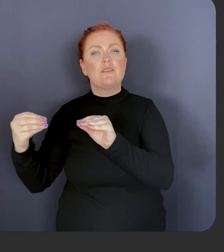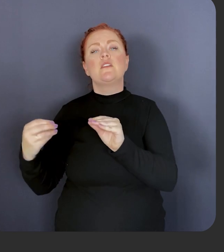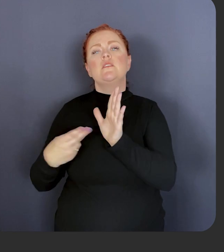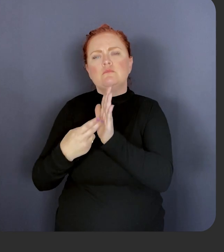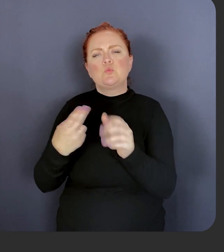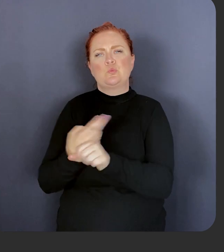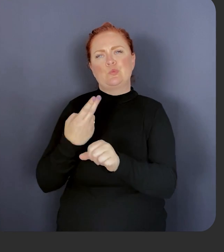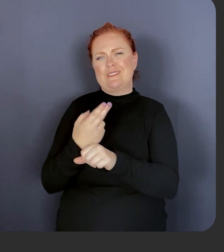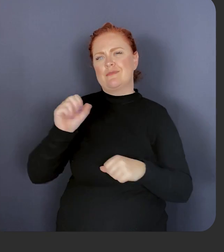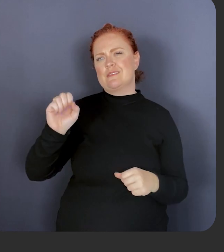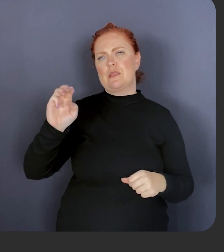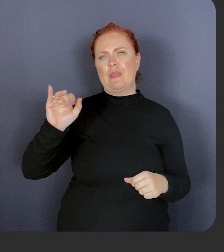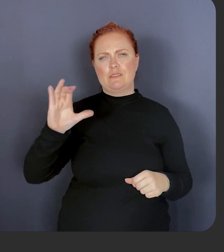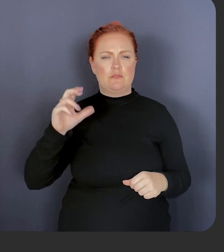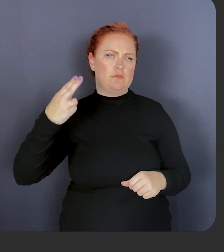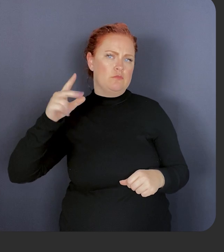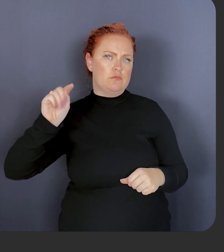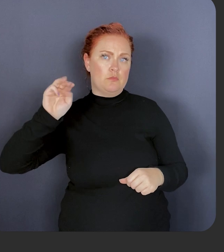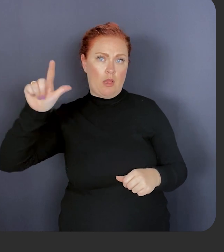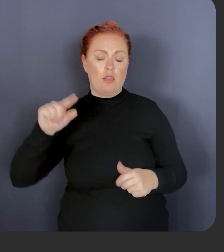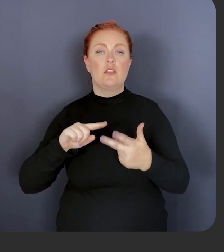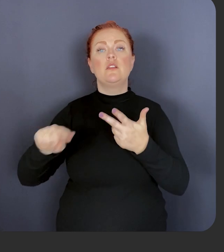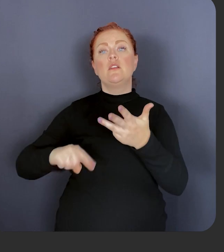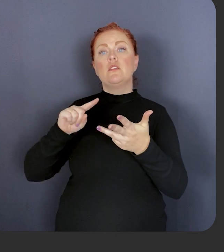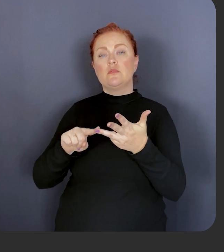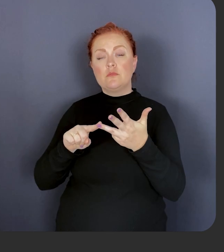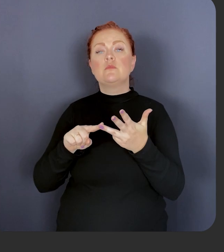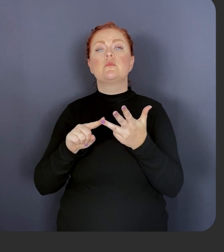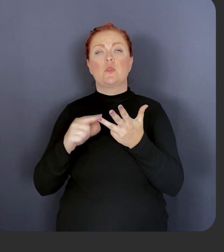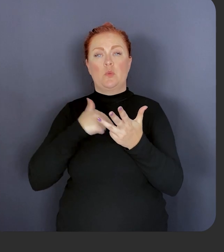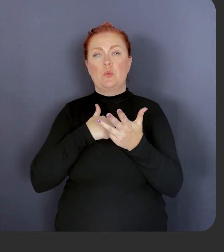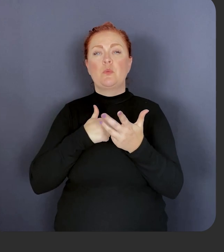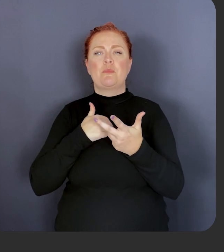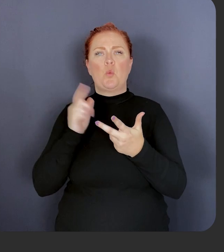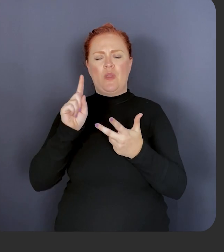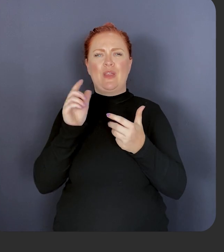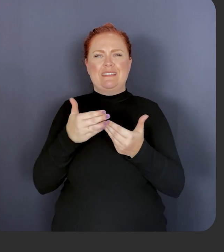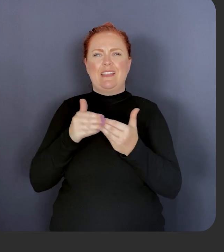using semantic HTML. In the next one, we made sure that we had selectable controls